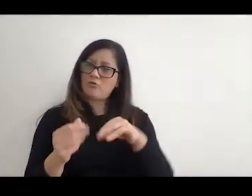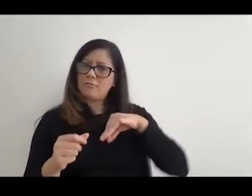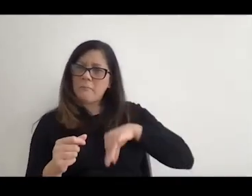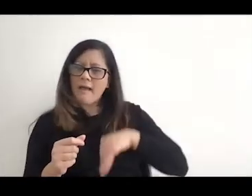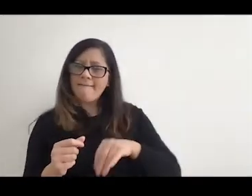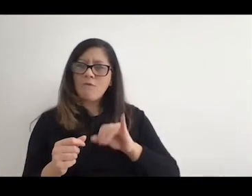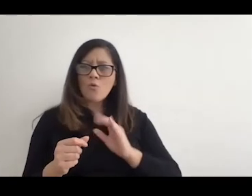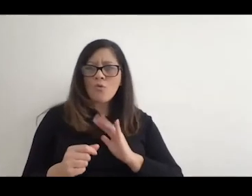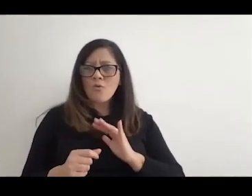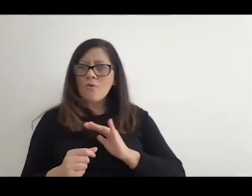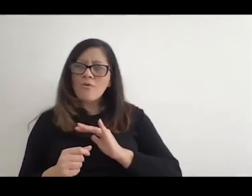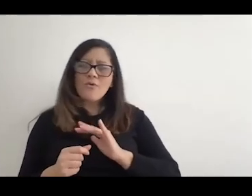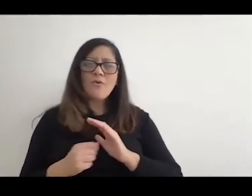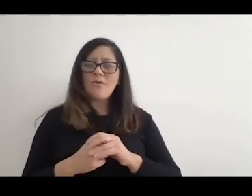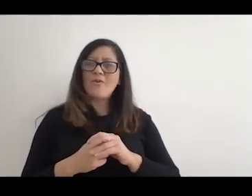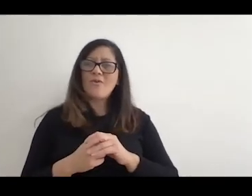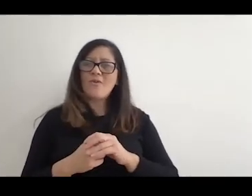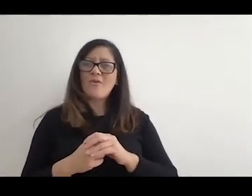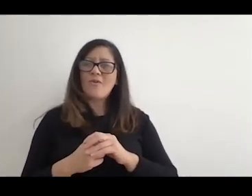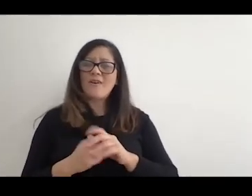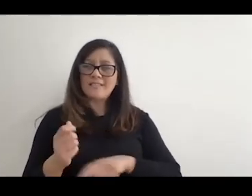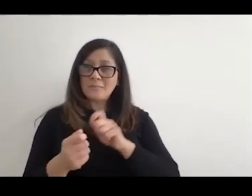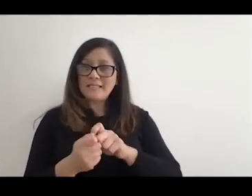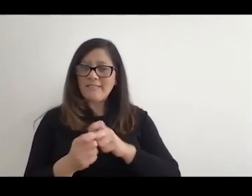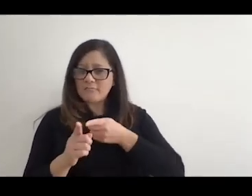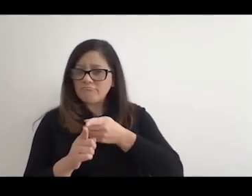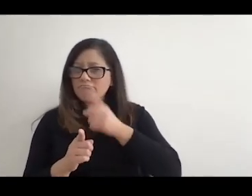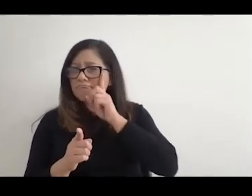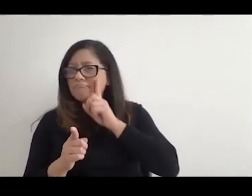made for the general population but have benefited the general population.